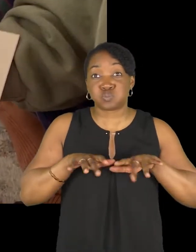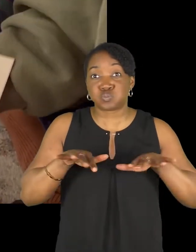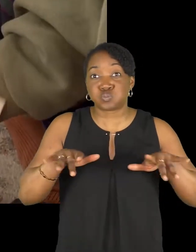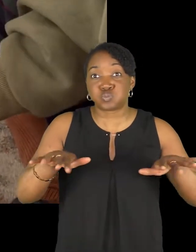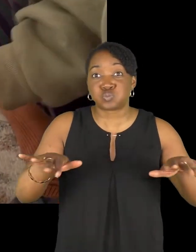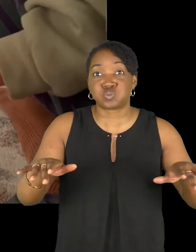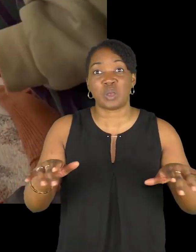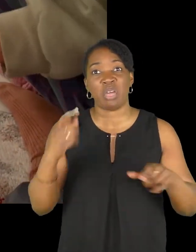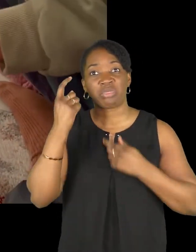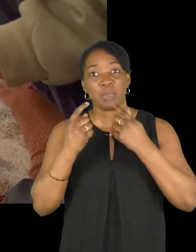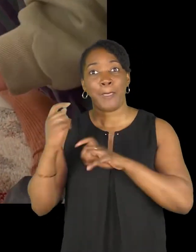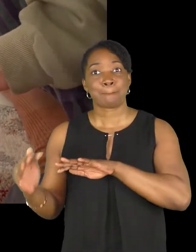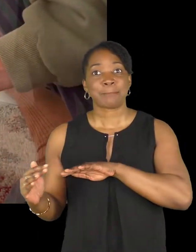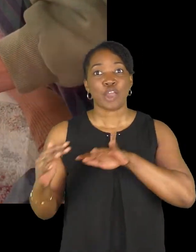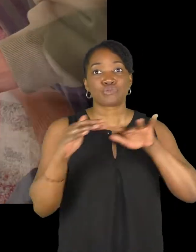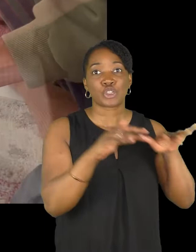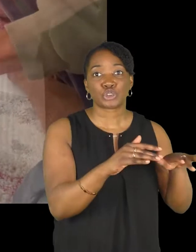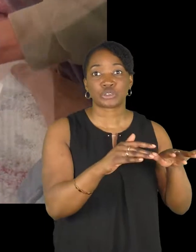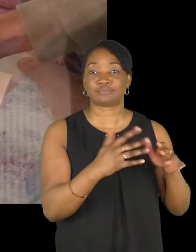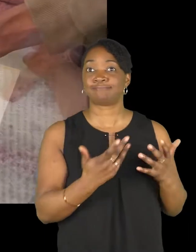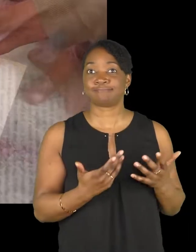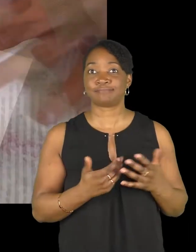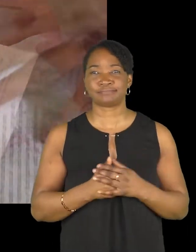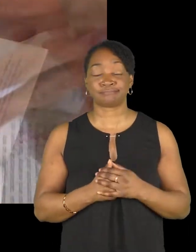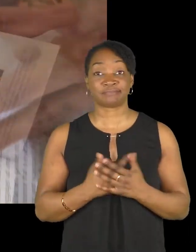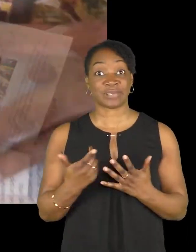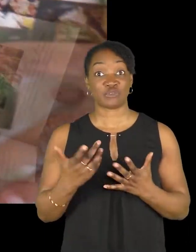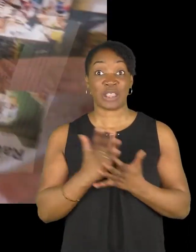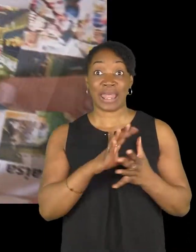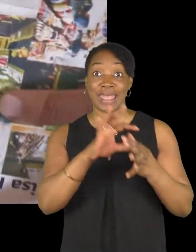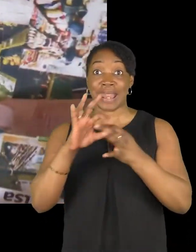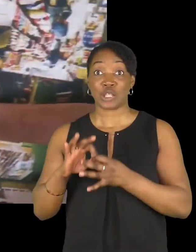thinking about kind of migration, and diaspora. It actually is kind of based on archives. So I was